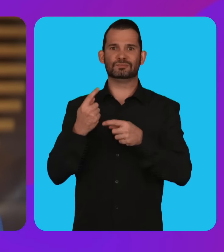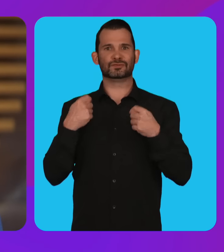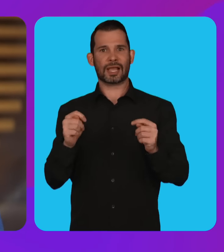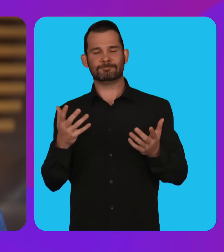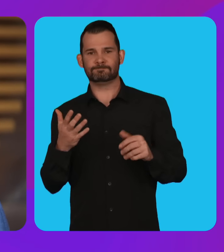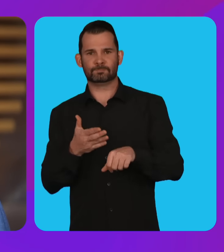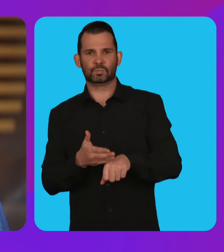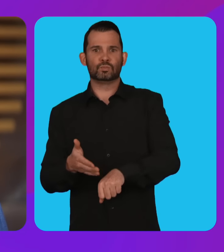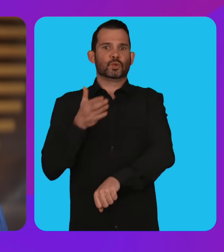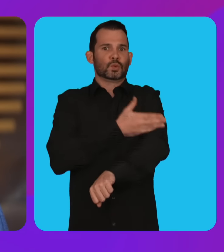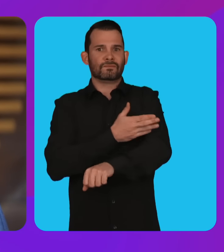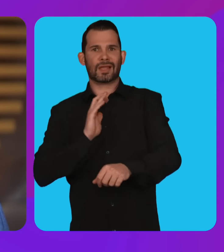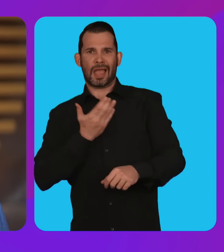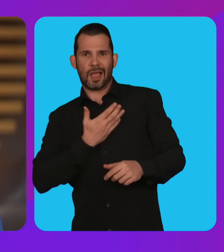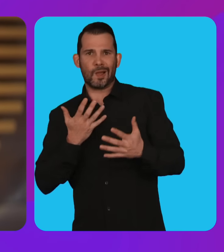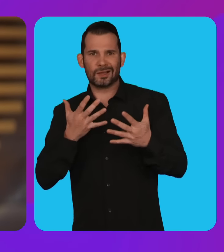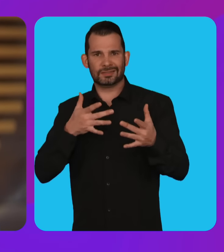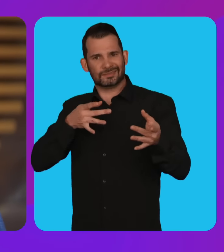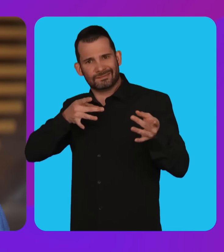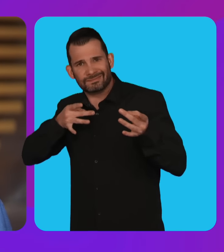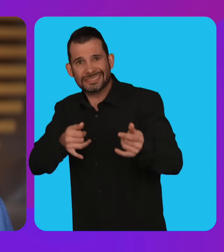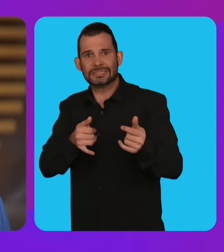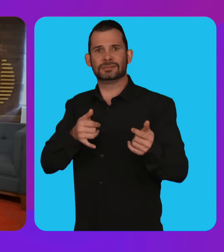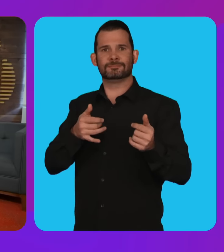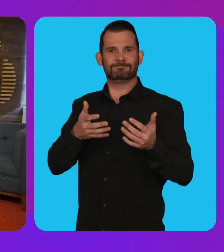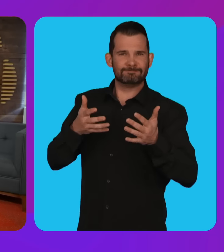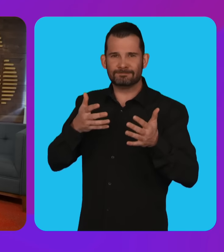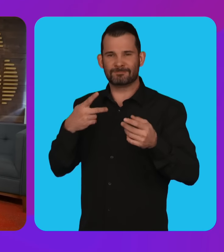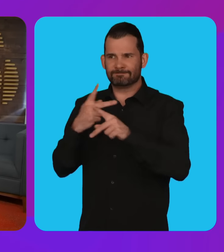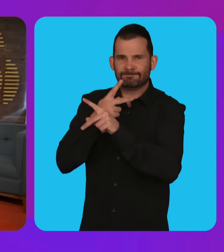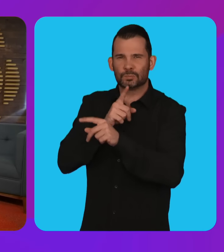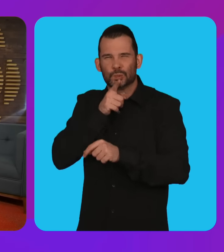And we've worked hard to improve our efficiency